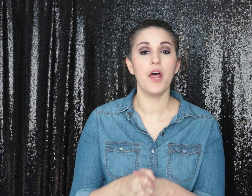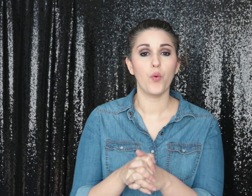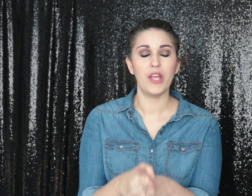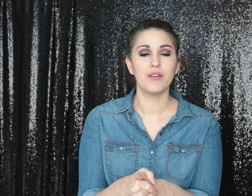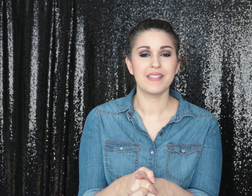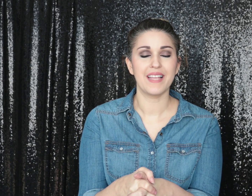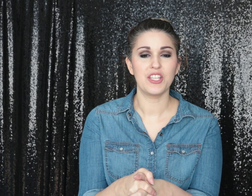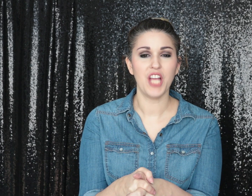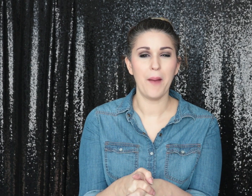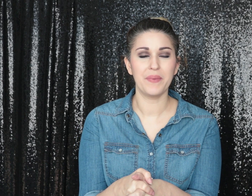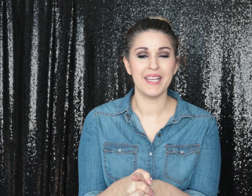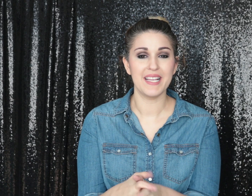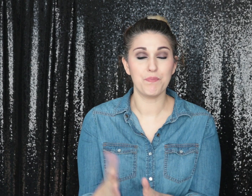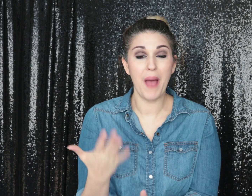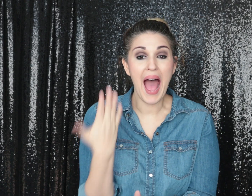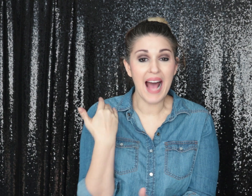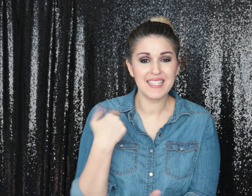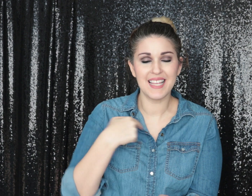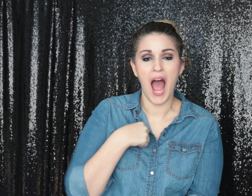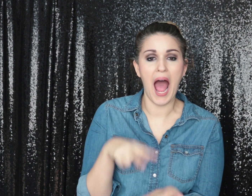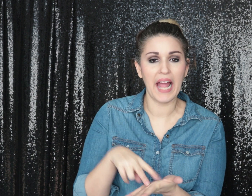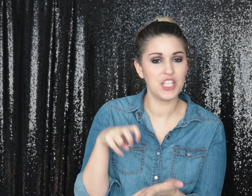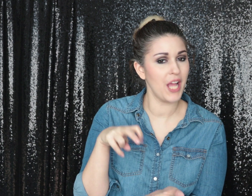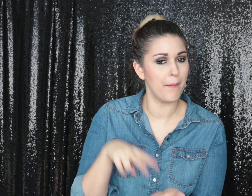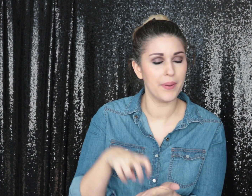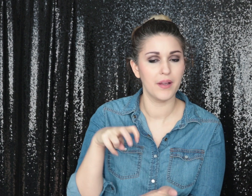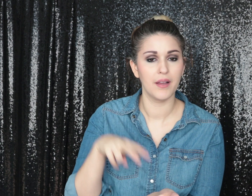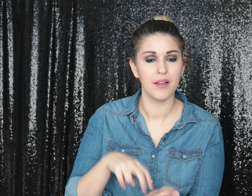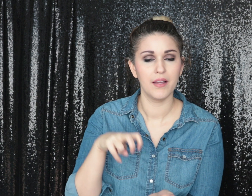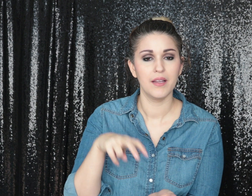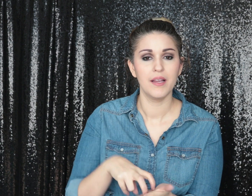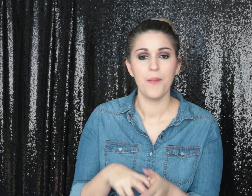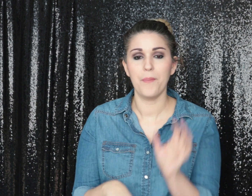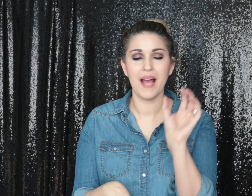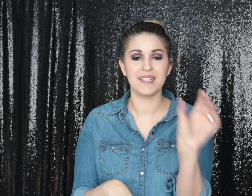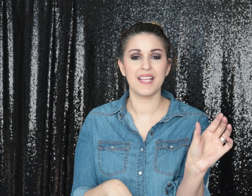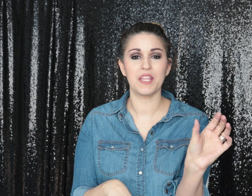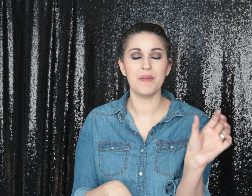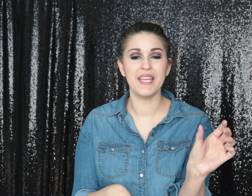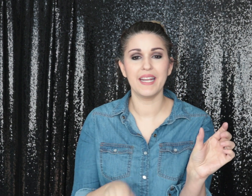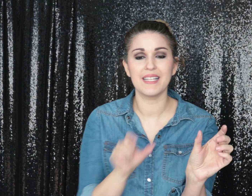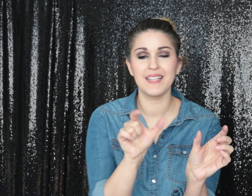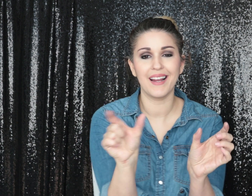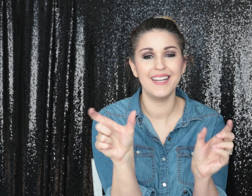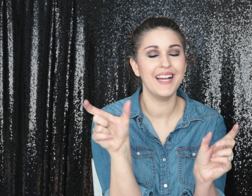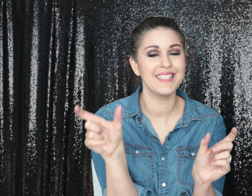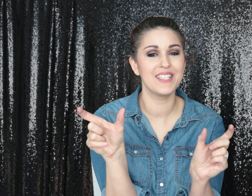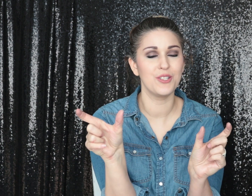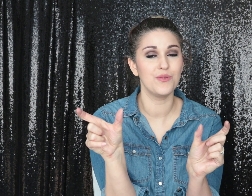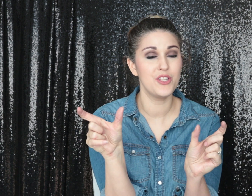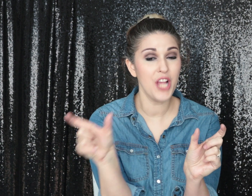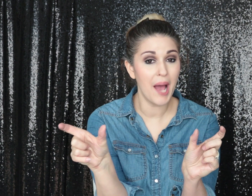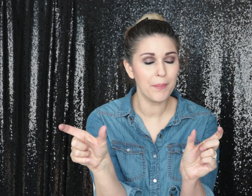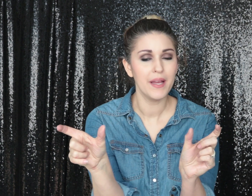Another way you could say jumped his past, I jump passes at the beginning is not connected to jump,